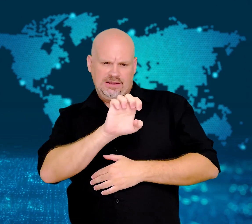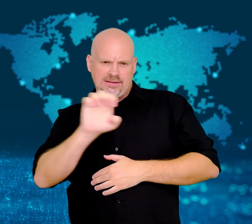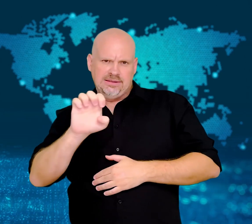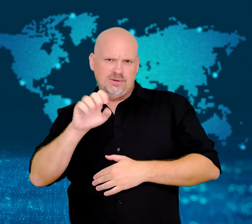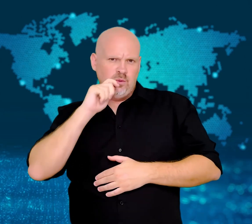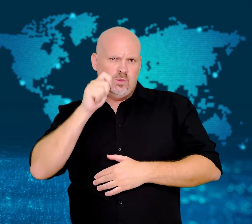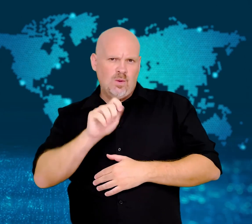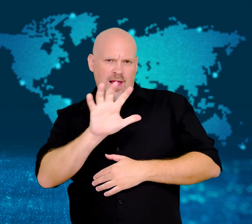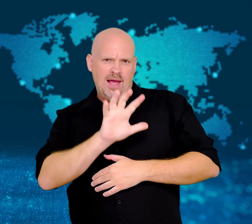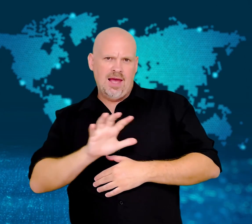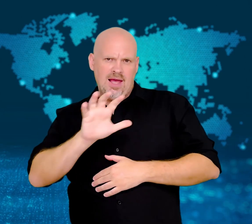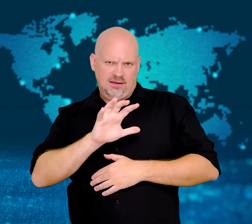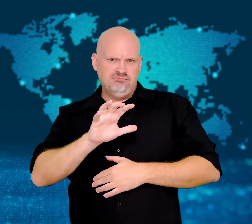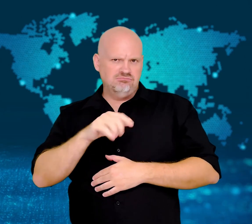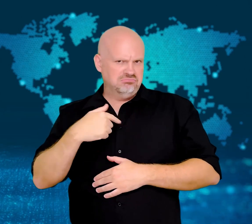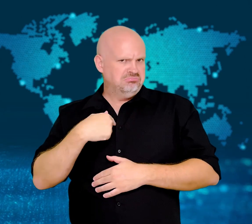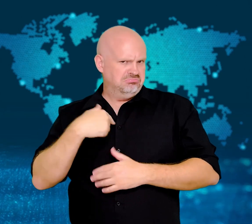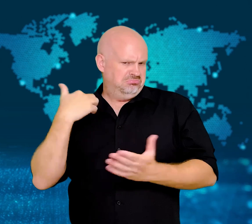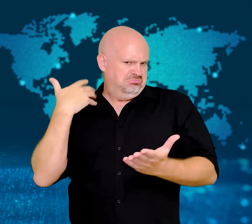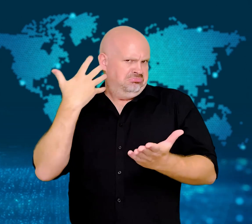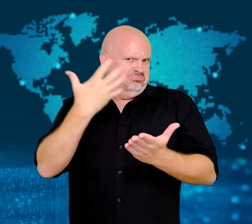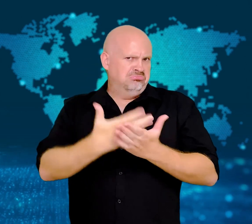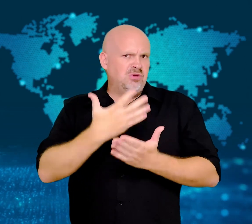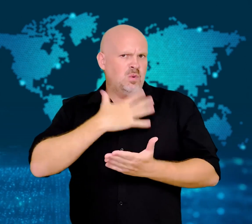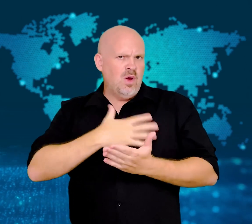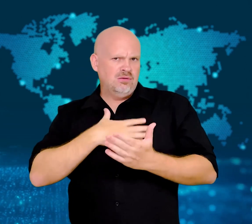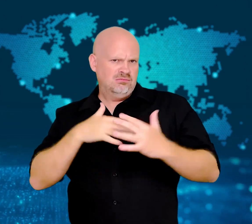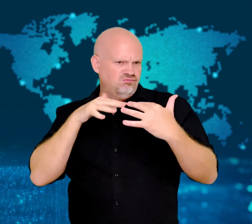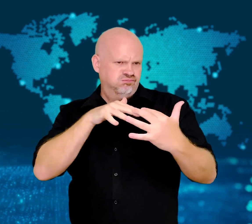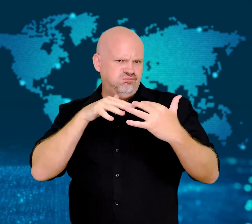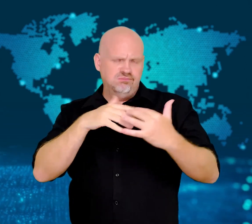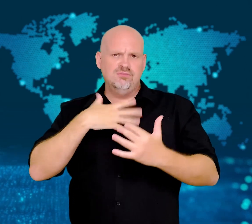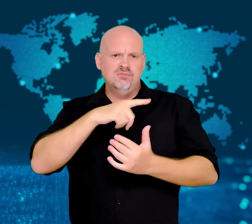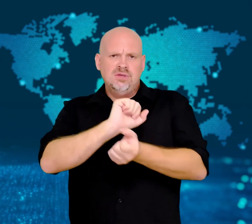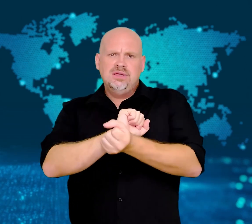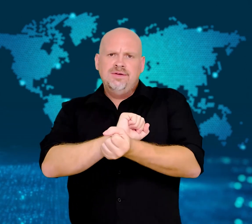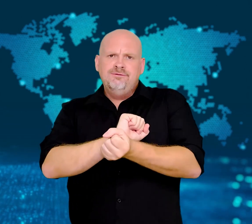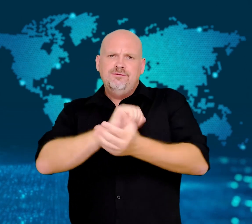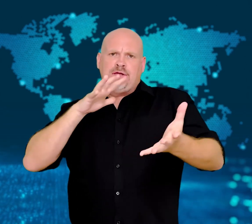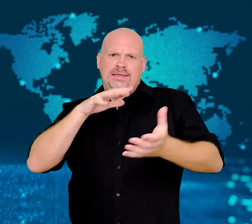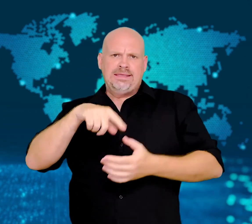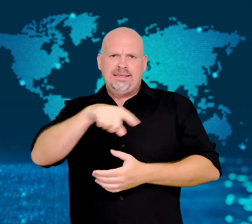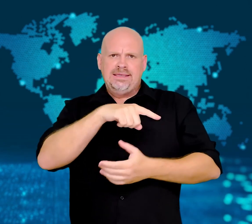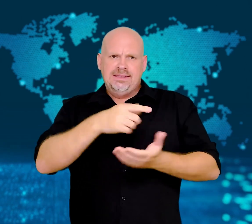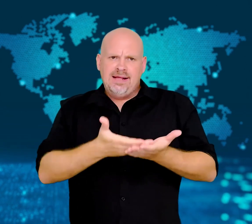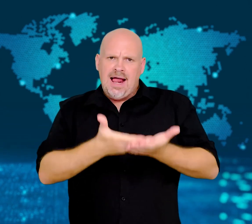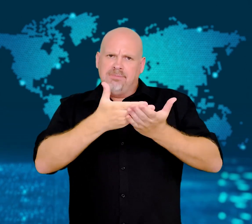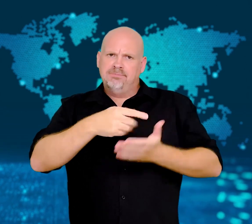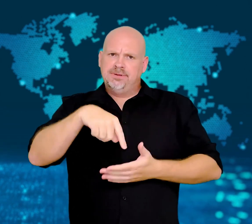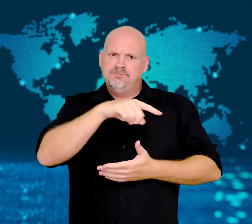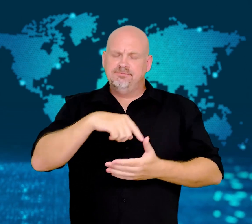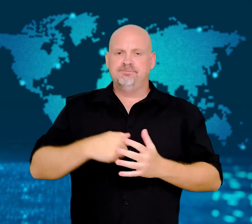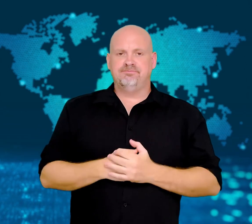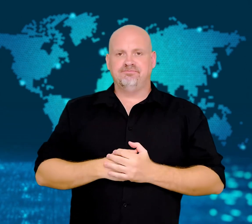they are fighting to free Donbas, the southeastern region of Ukraine.